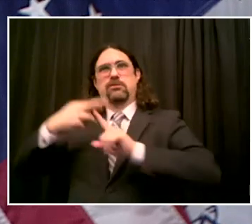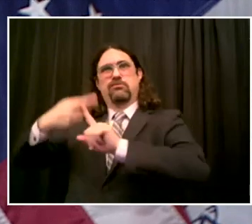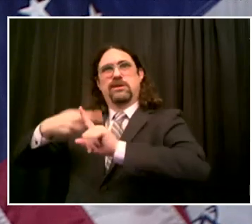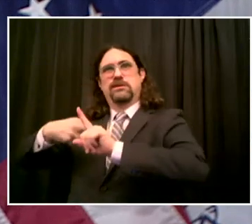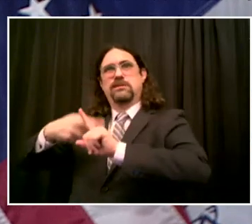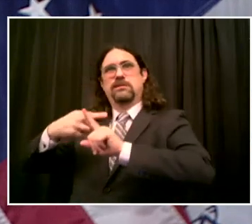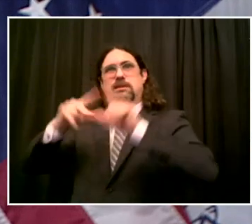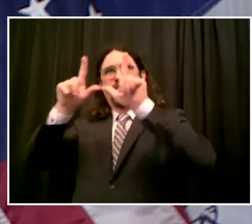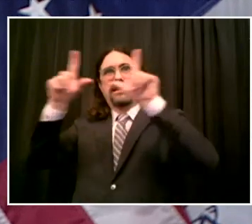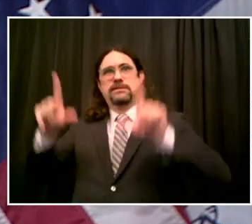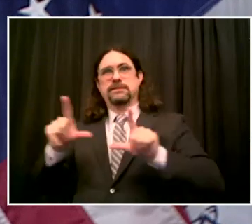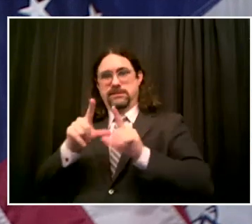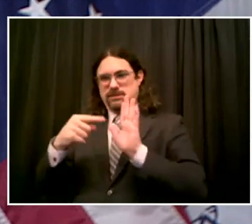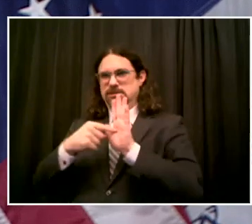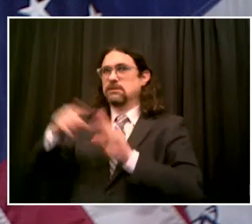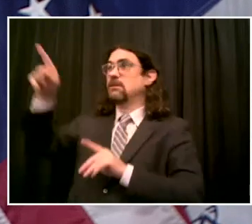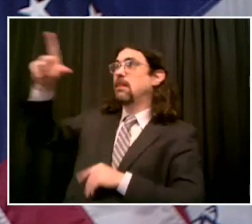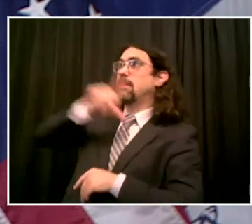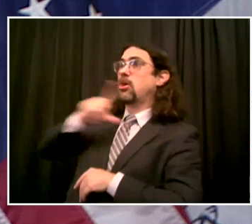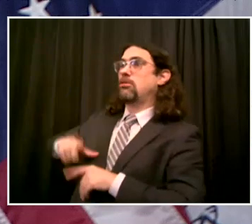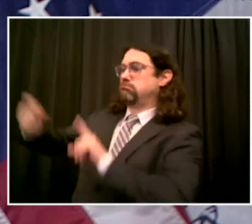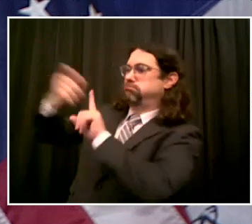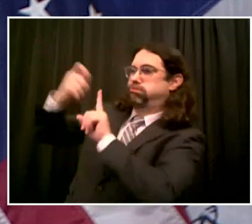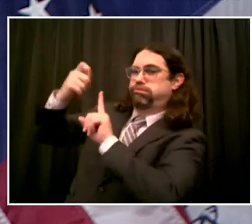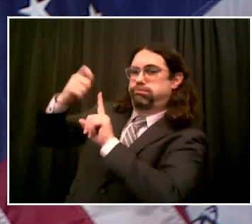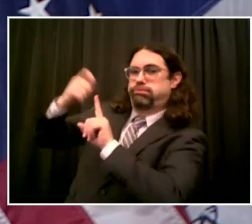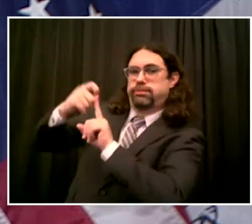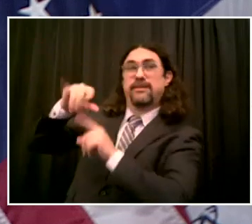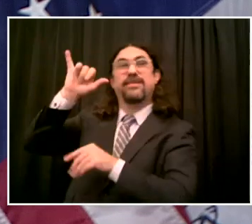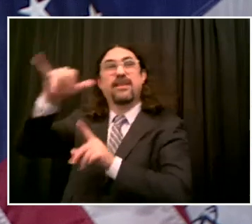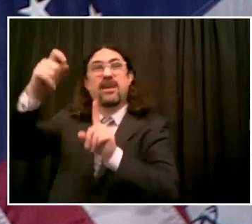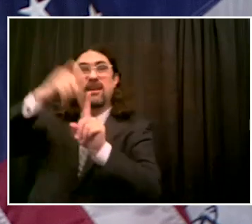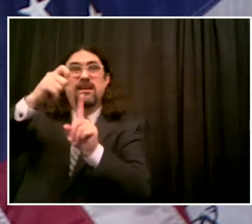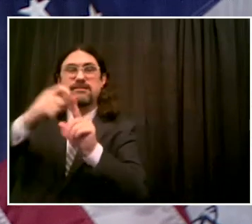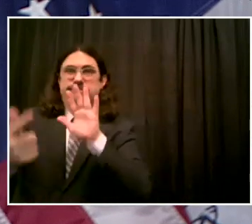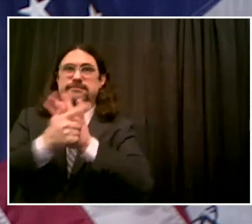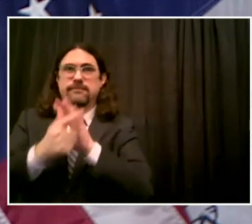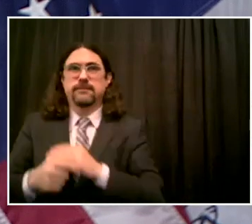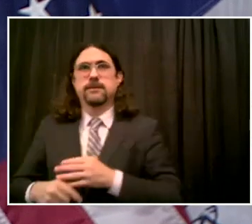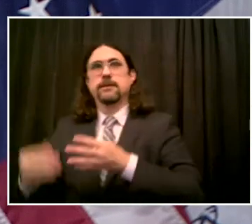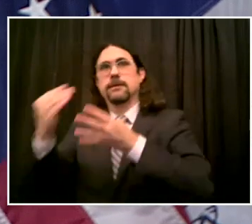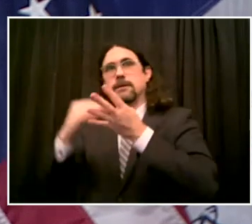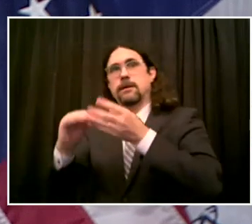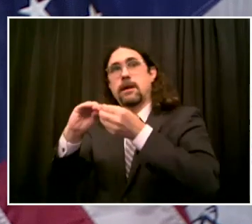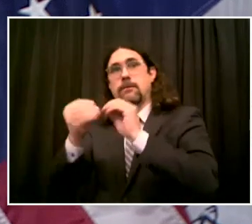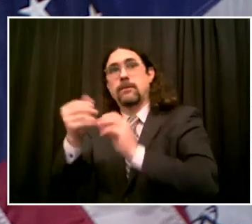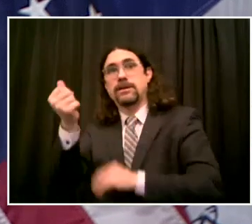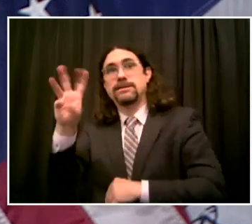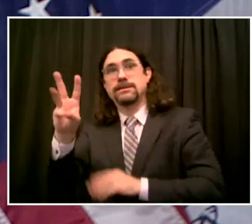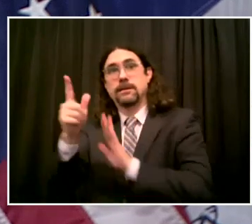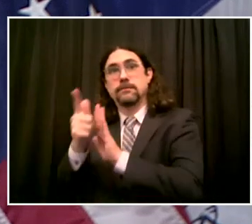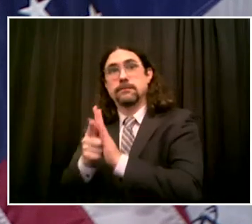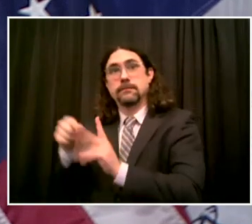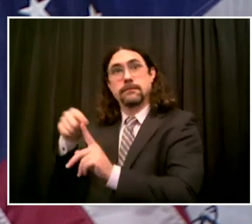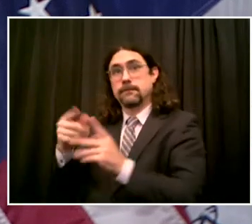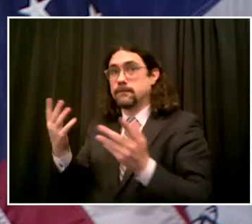BUSINESS A FORM